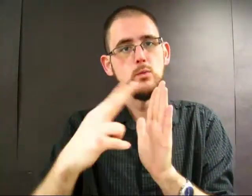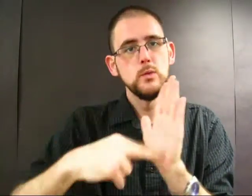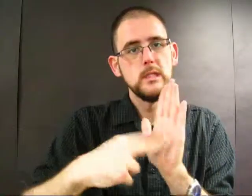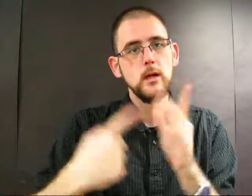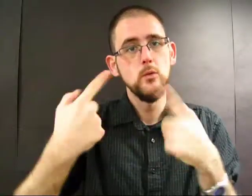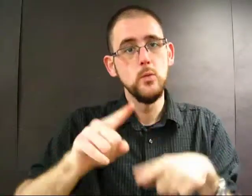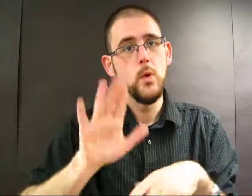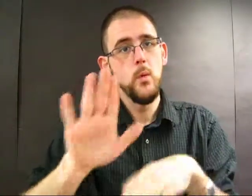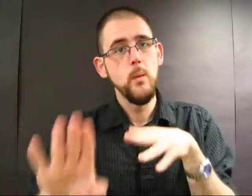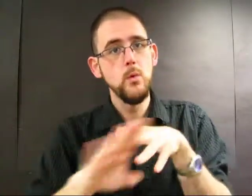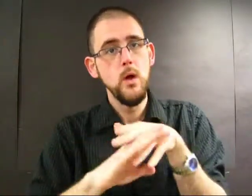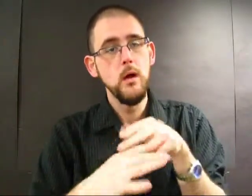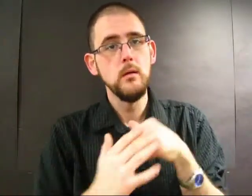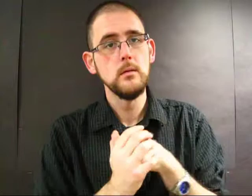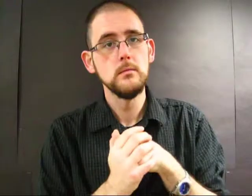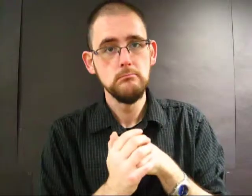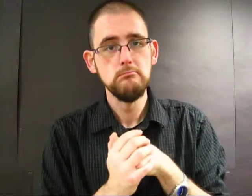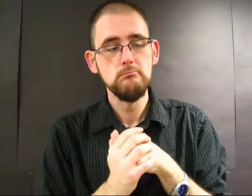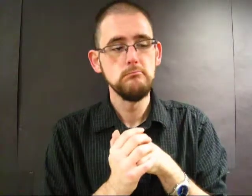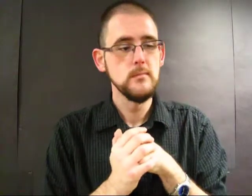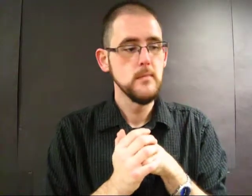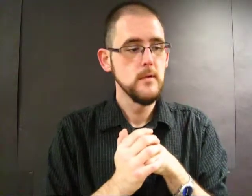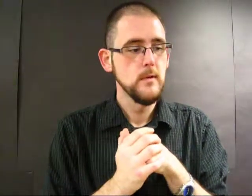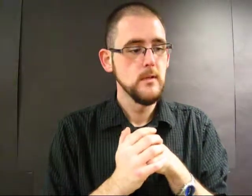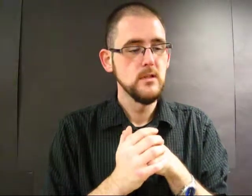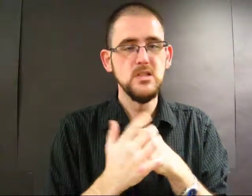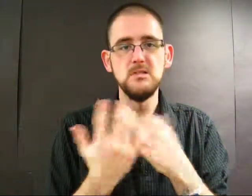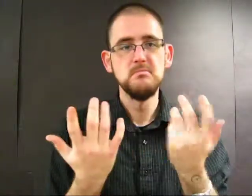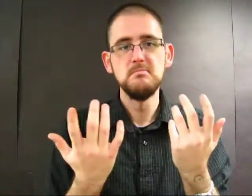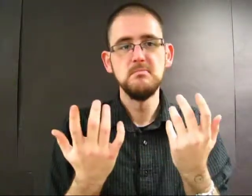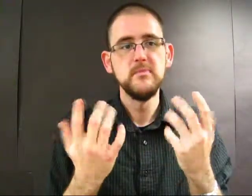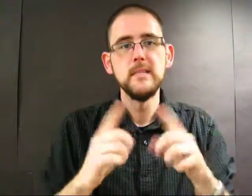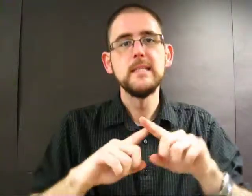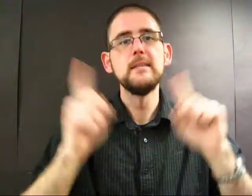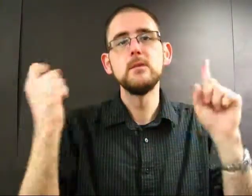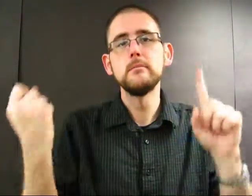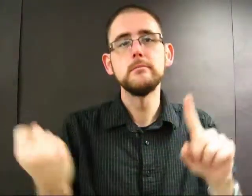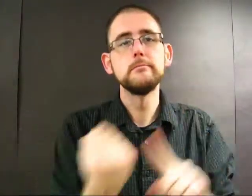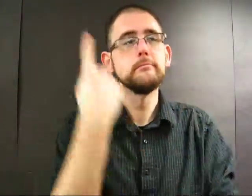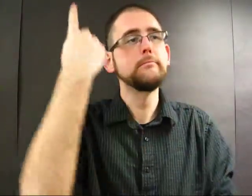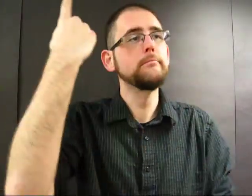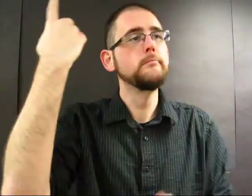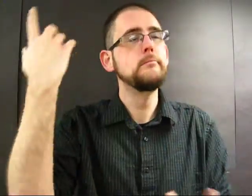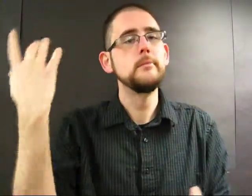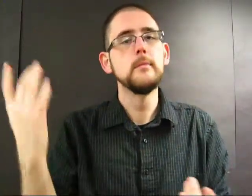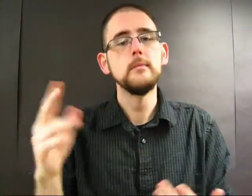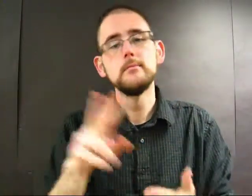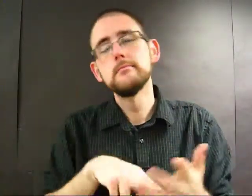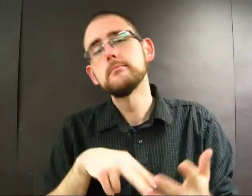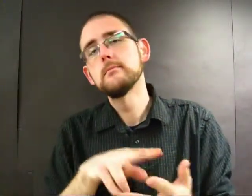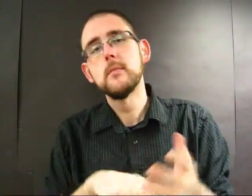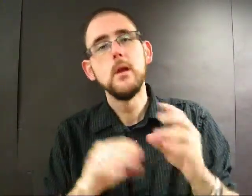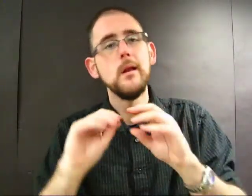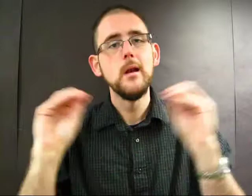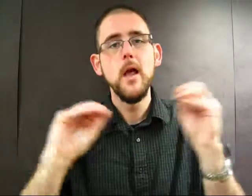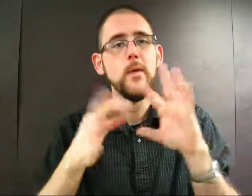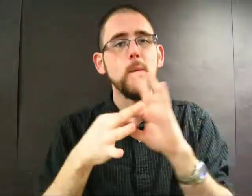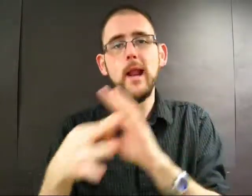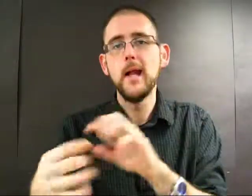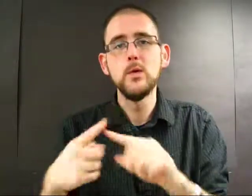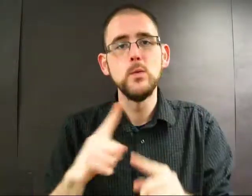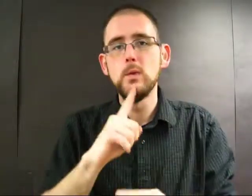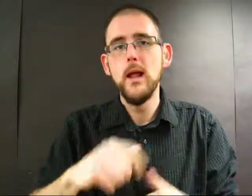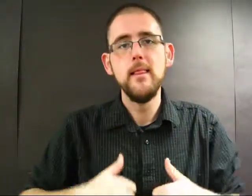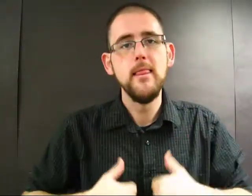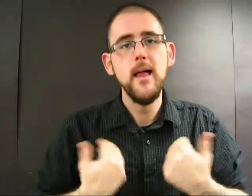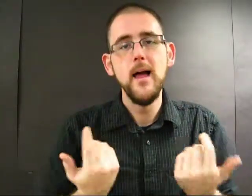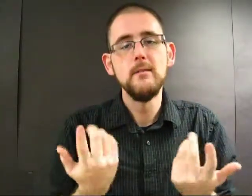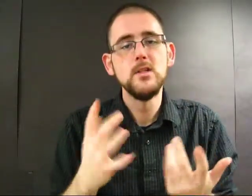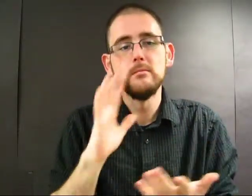during break: just different stuff that has nothing to do with real life, and